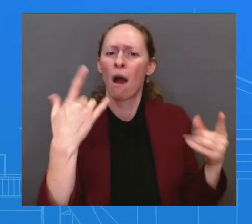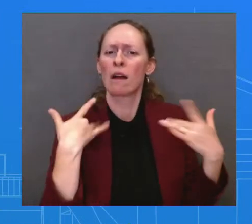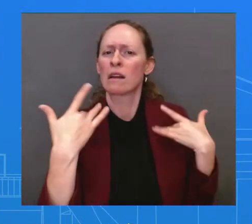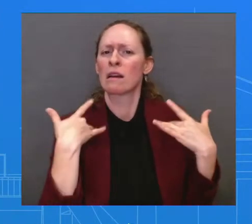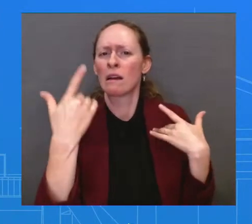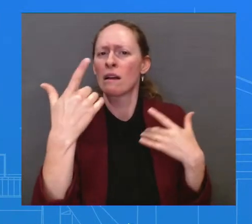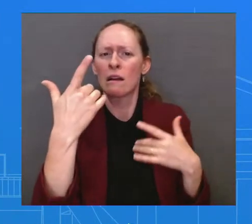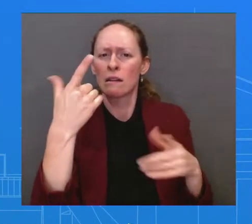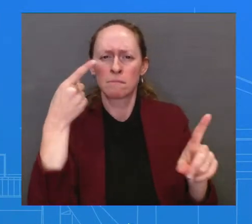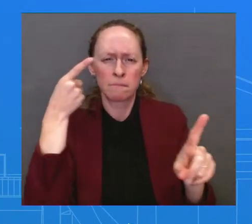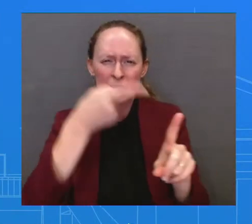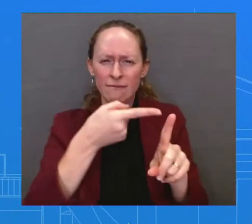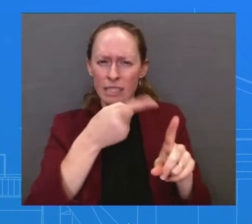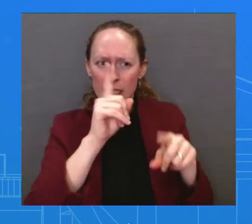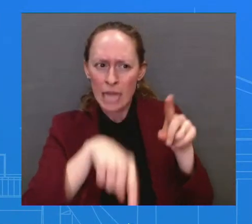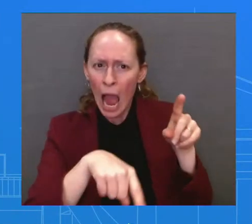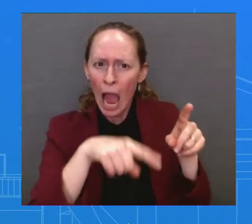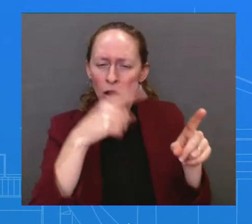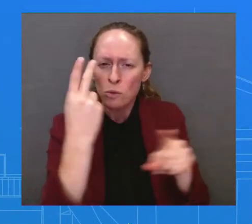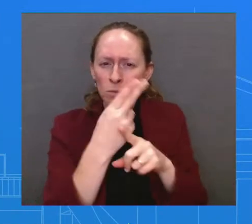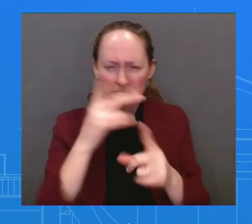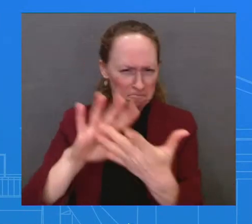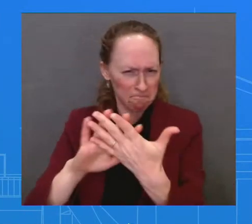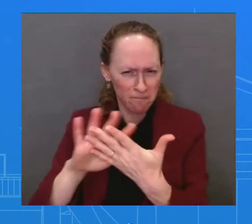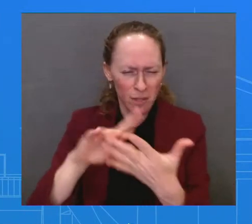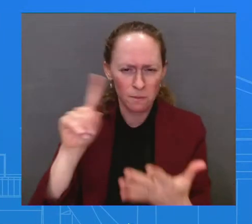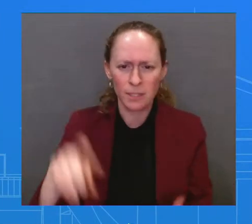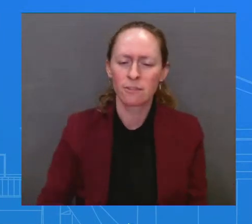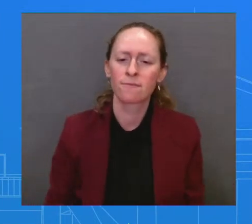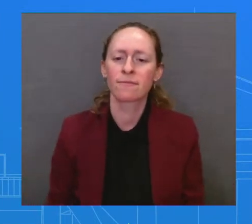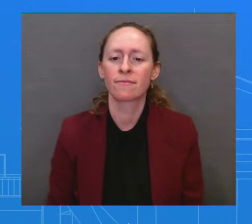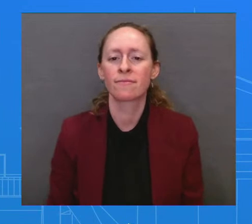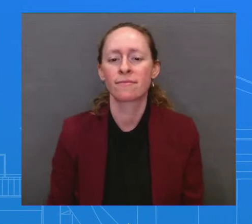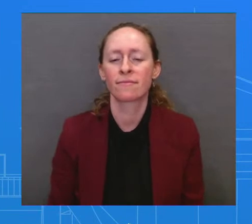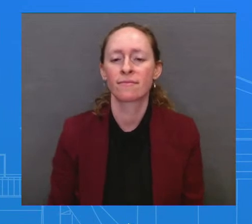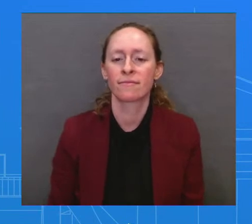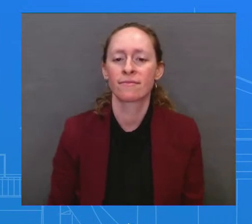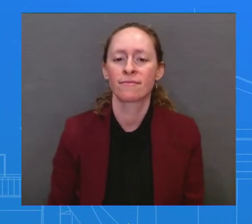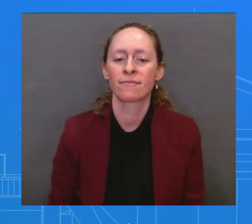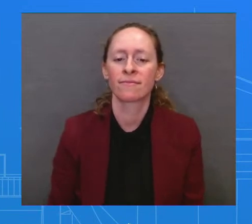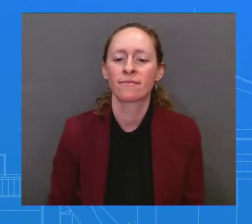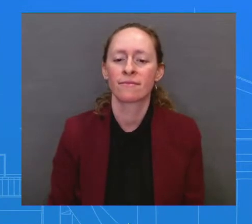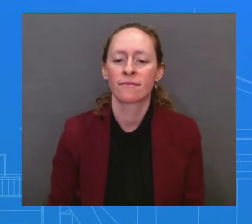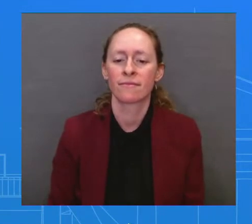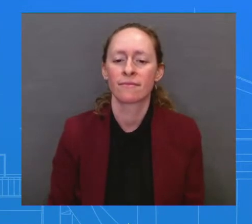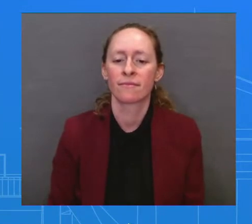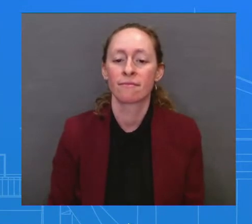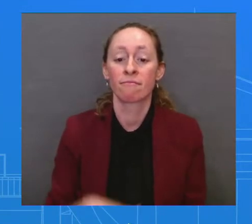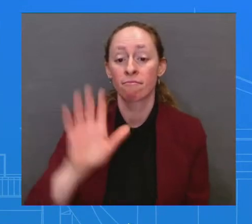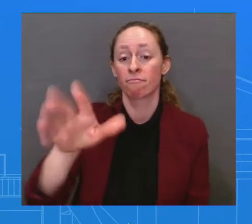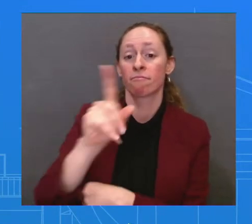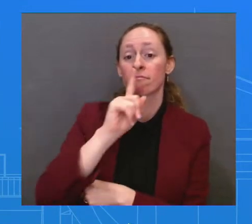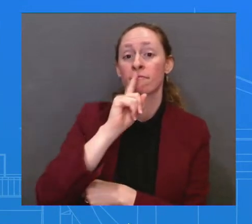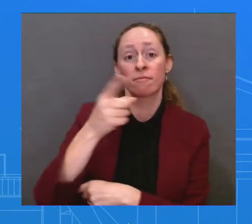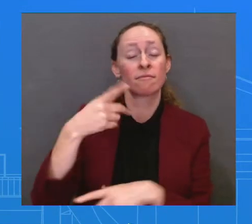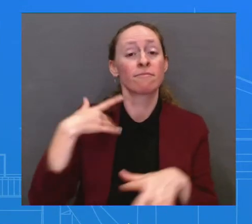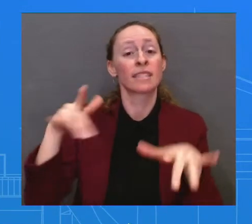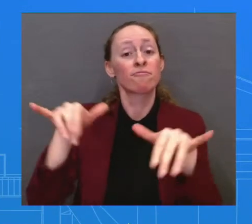from this podium, because operational considerations about any given weapons system -- some of that is quite sensitive. What I would say is that the President